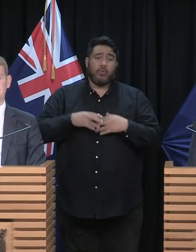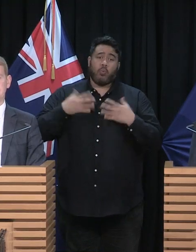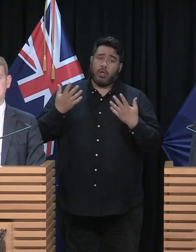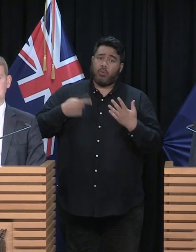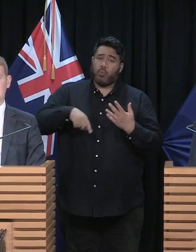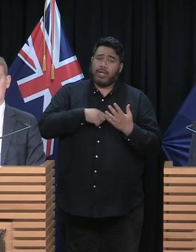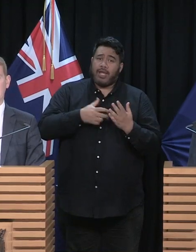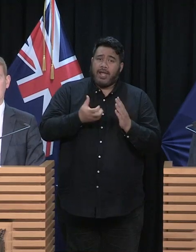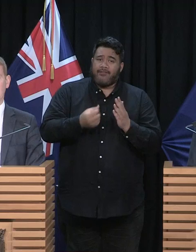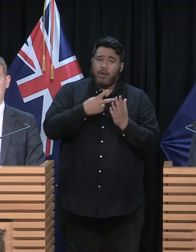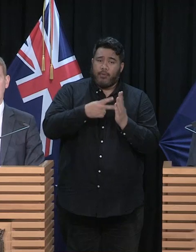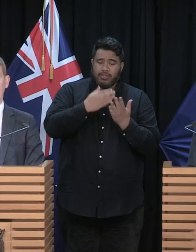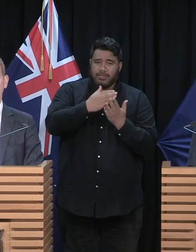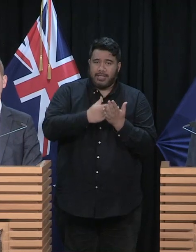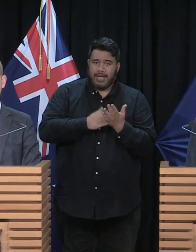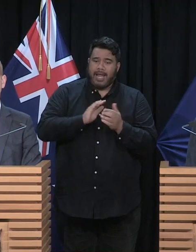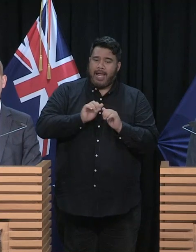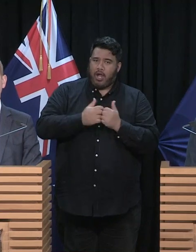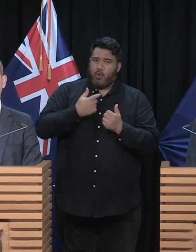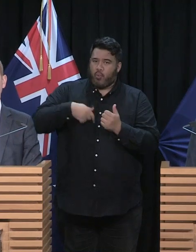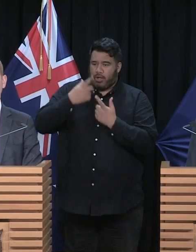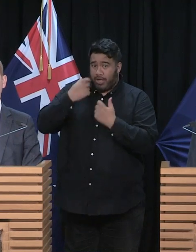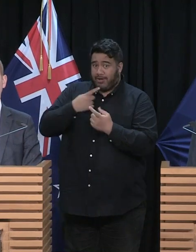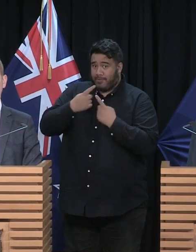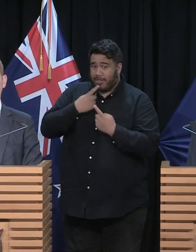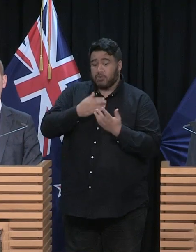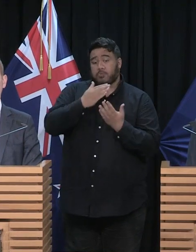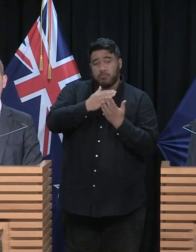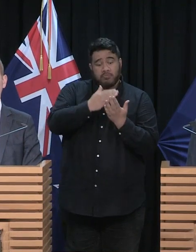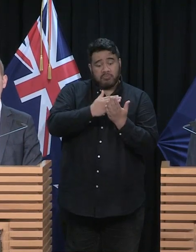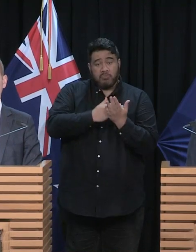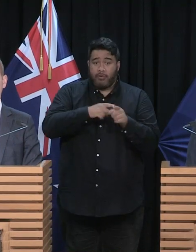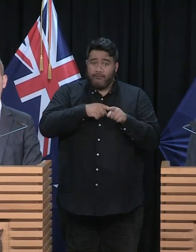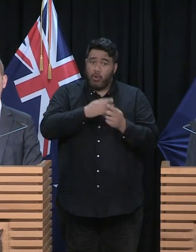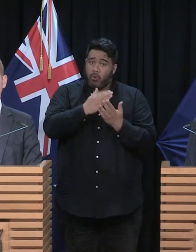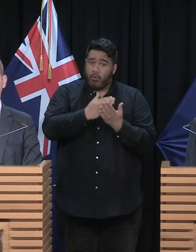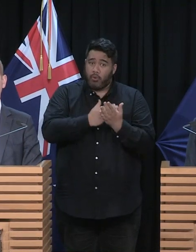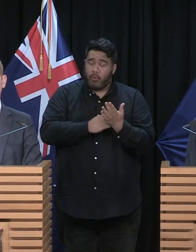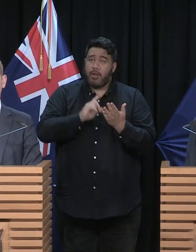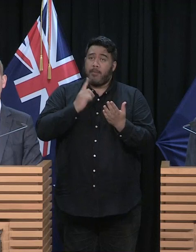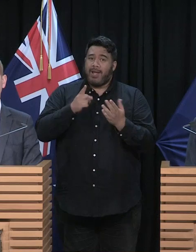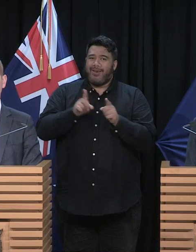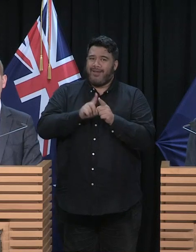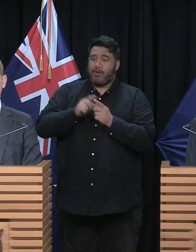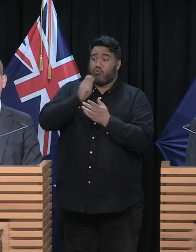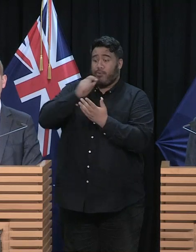course, we were taking care, and we had a clear policy, and we were working to that. I think one of the things that